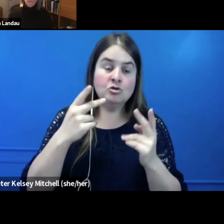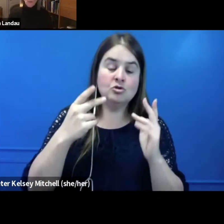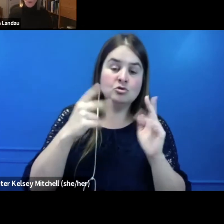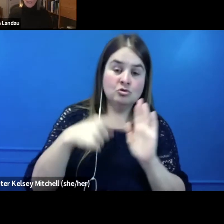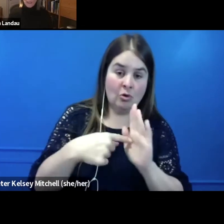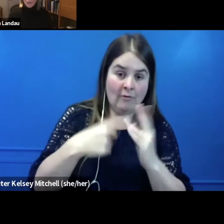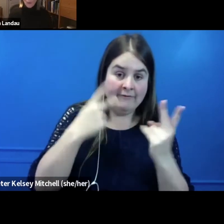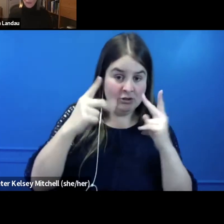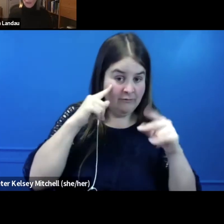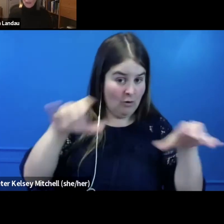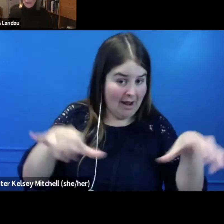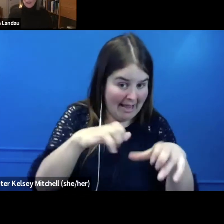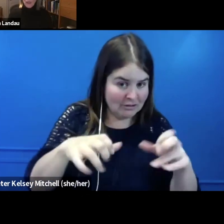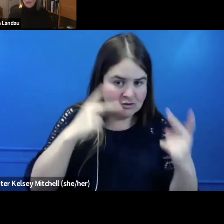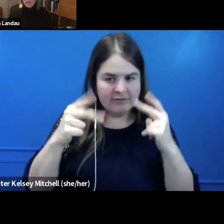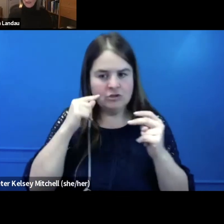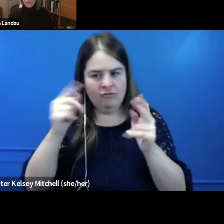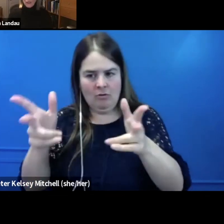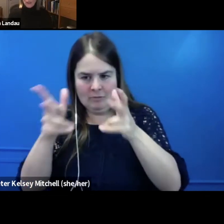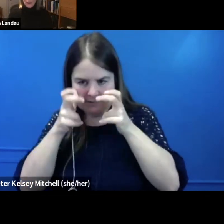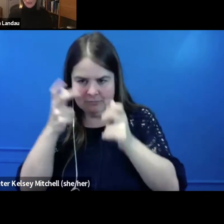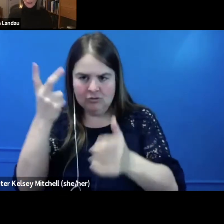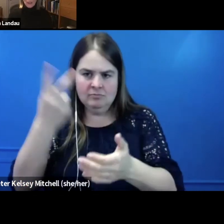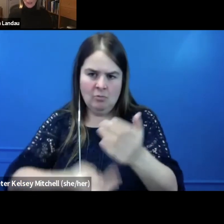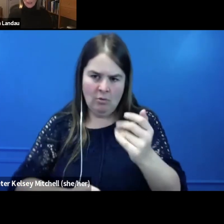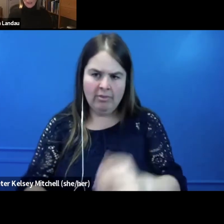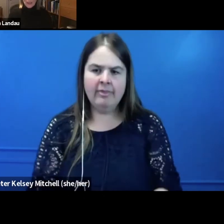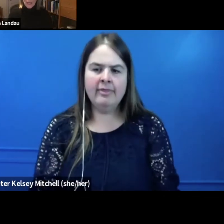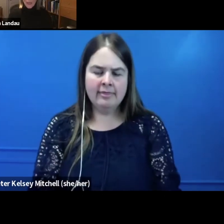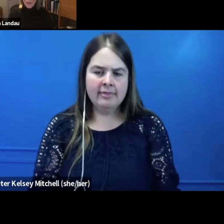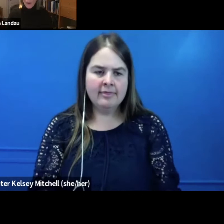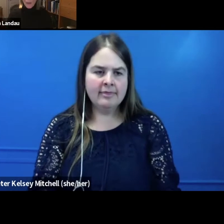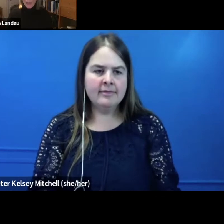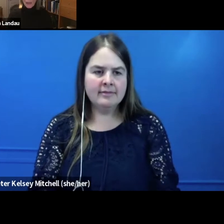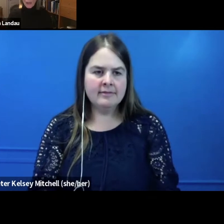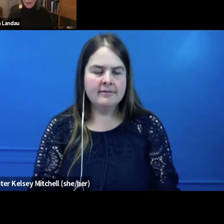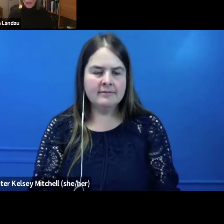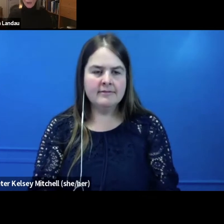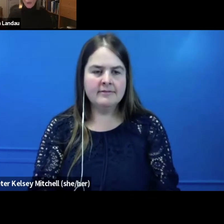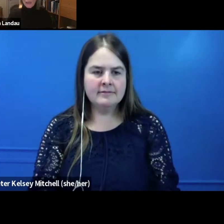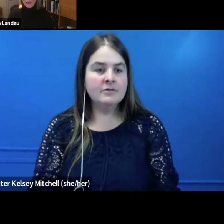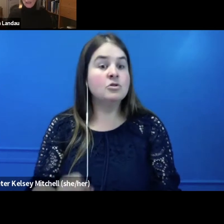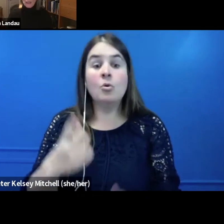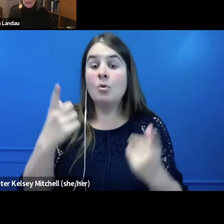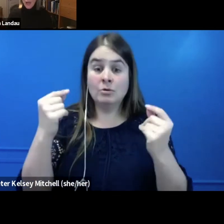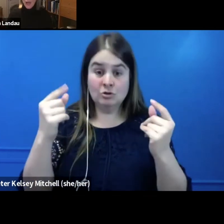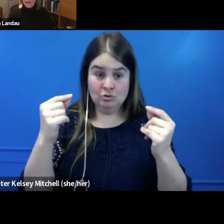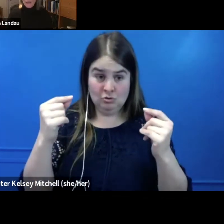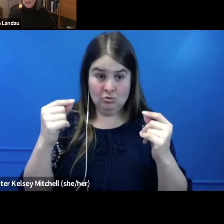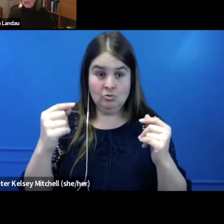what we did was um we took a setup where